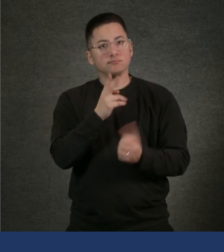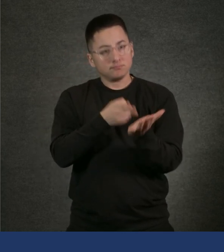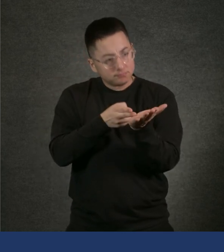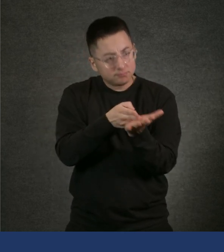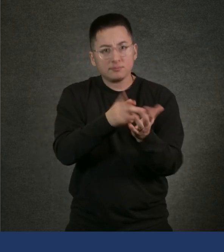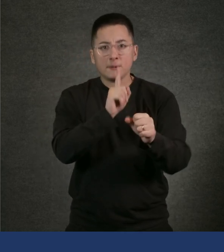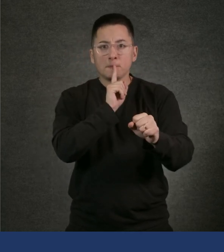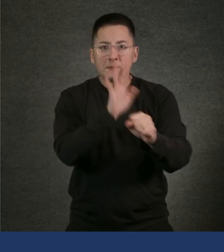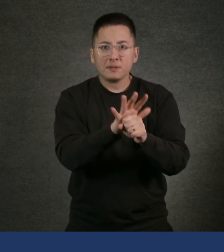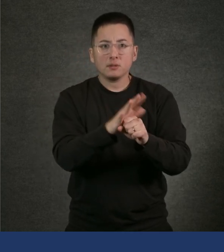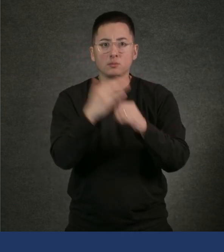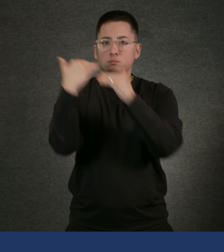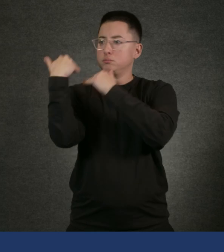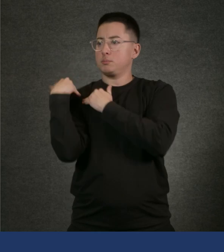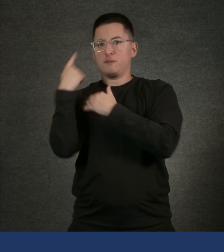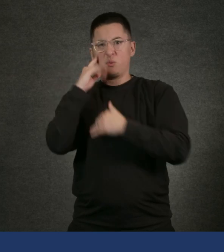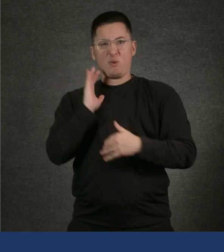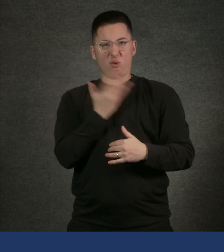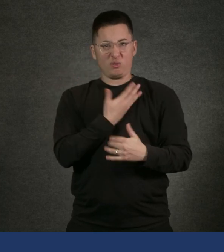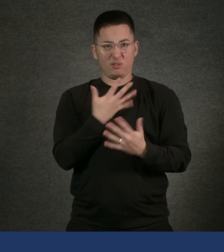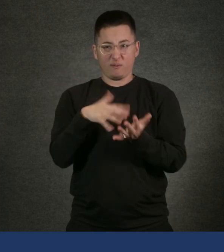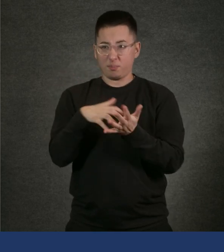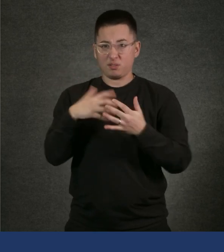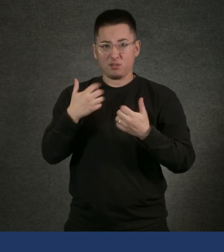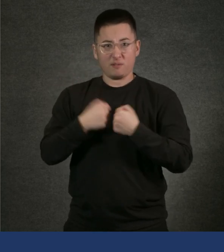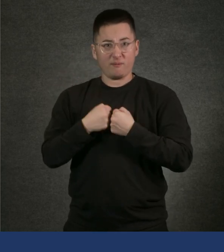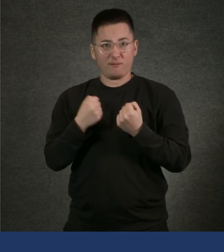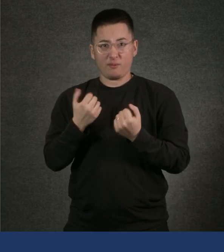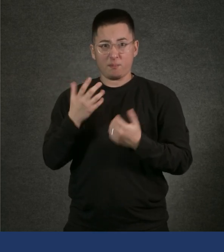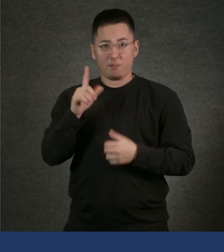Safety nets are overwhelmed and tattered.